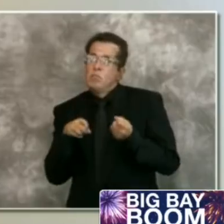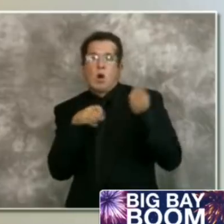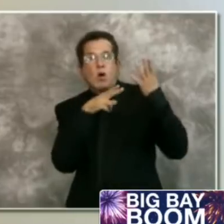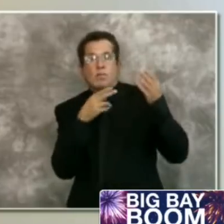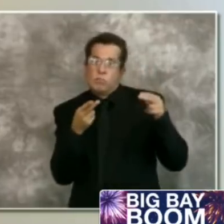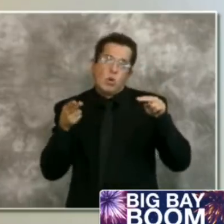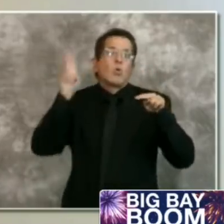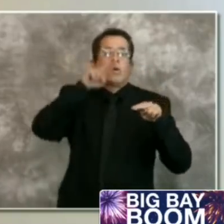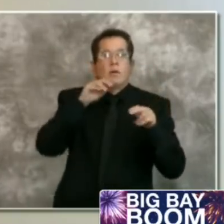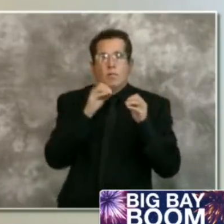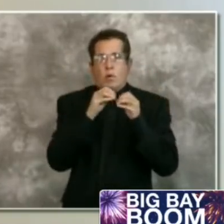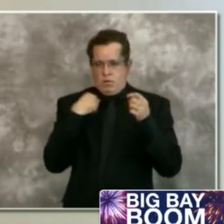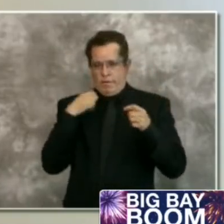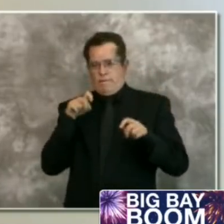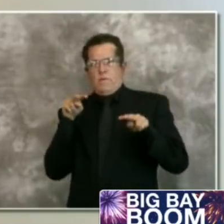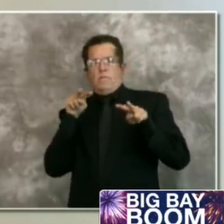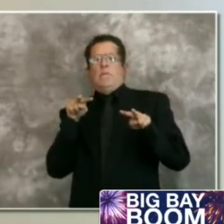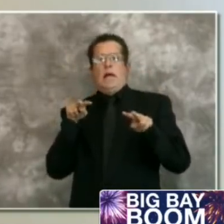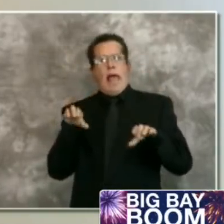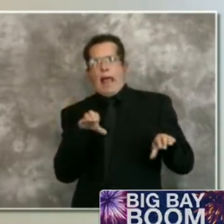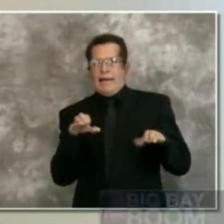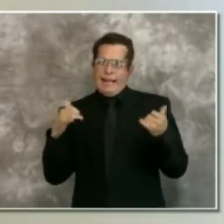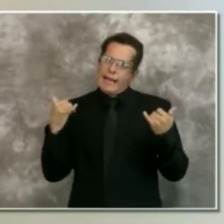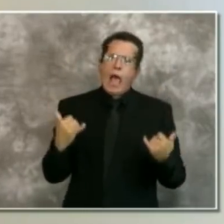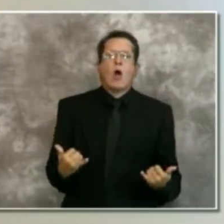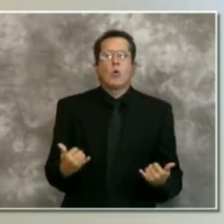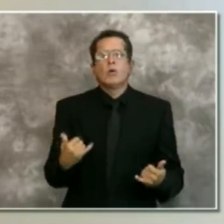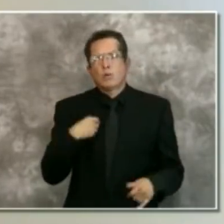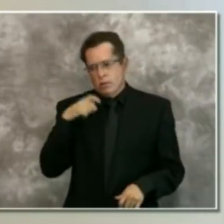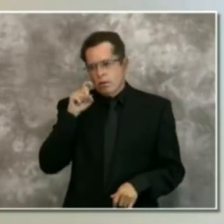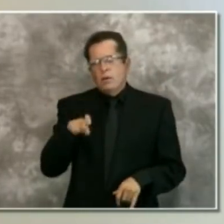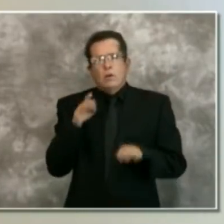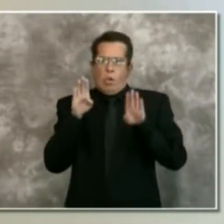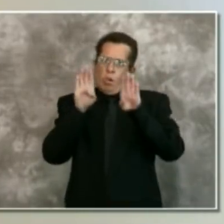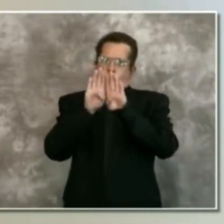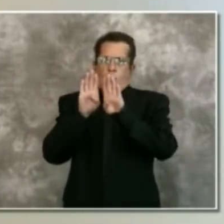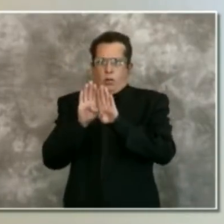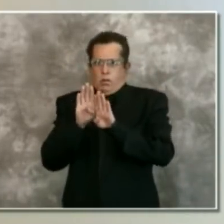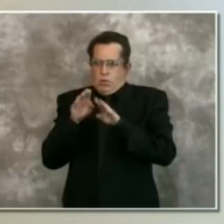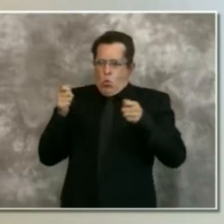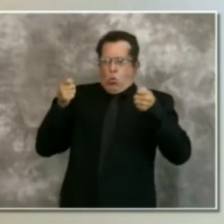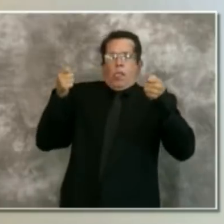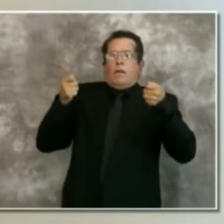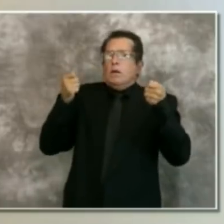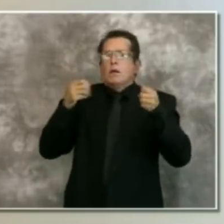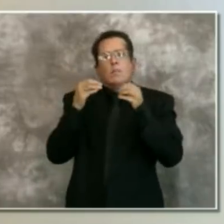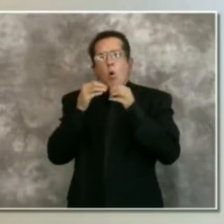CASES WE'VE SEEN JUMP IN THE PERCENTAGE OF POSITIVE AND WE SEE INCREASES IN OUR CAPITAL OF THE NATION. THE REALITY OF